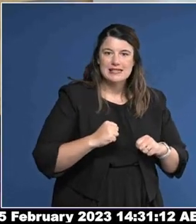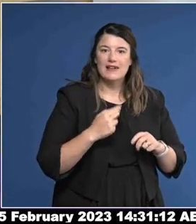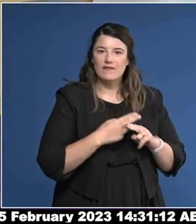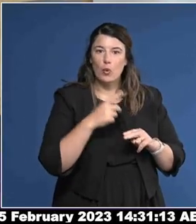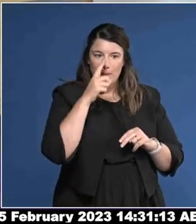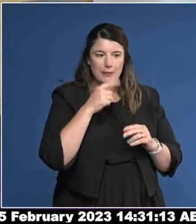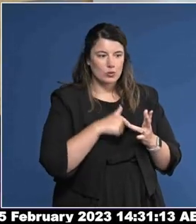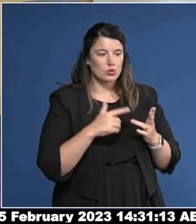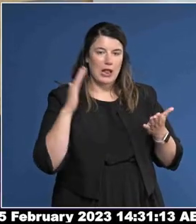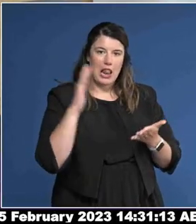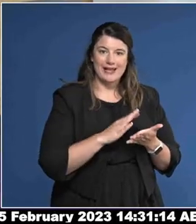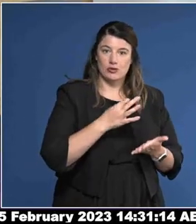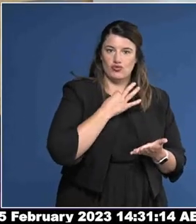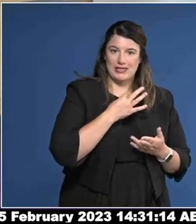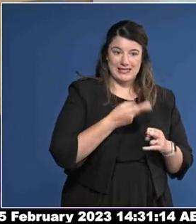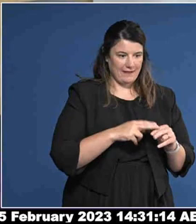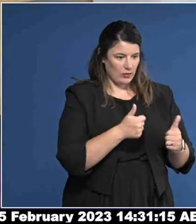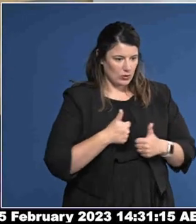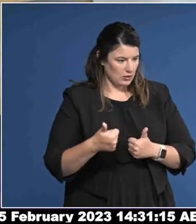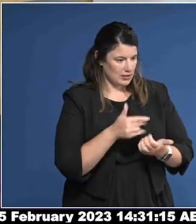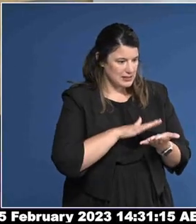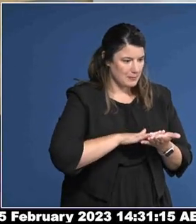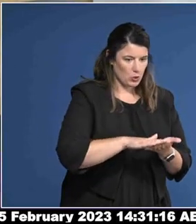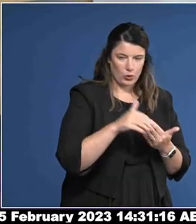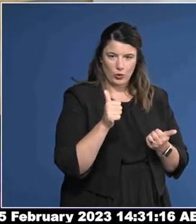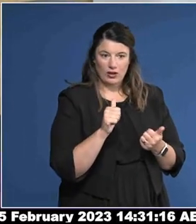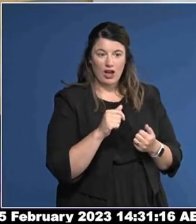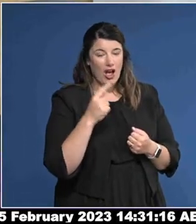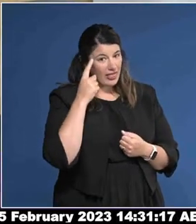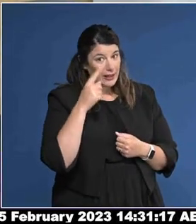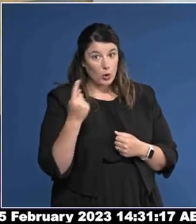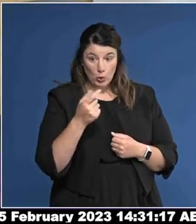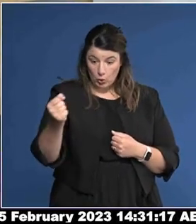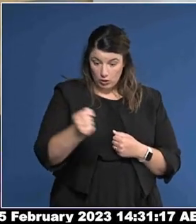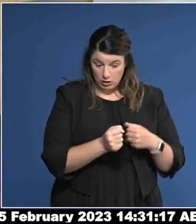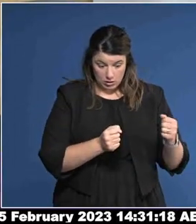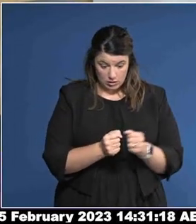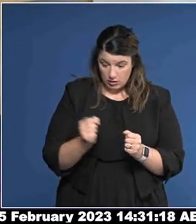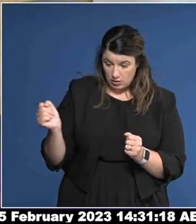living in the house. I think compatibility is a massive issue, especially when you talk